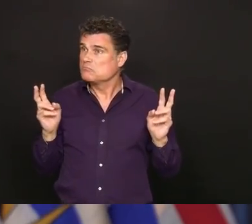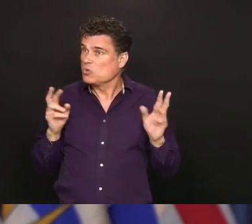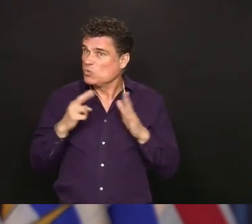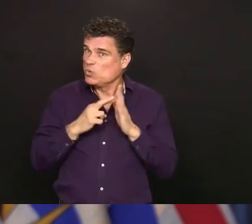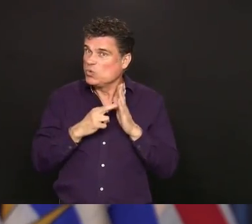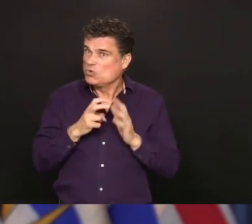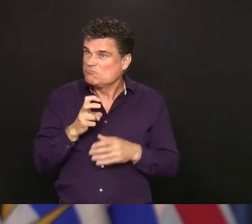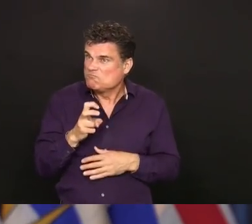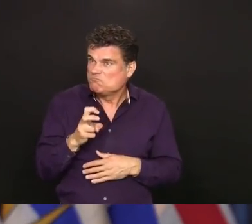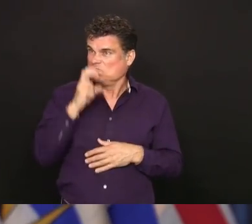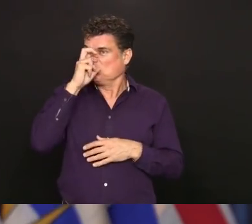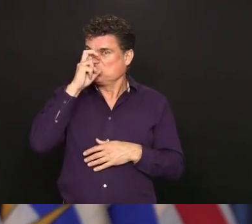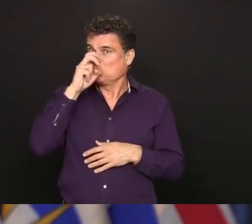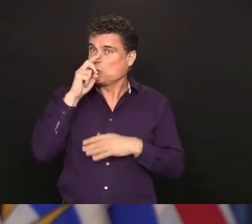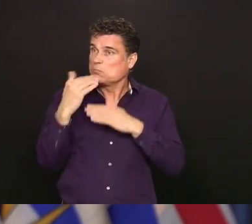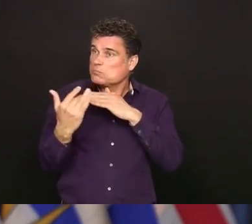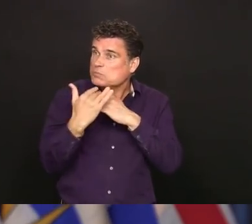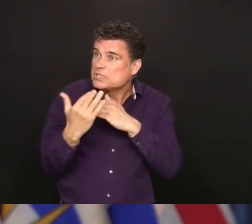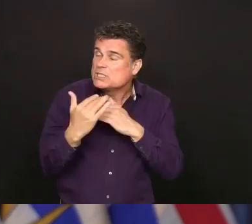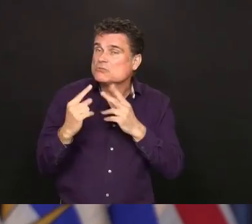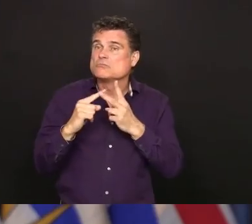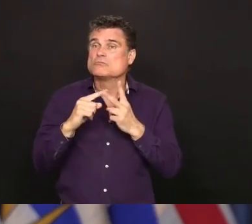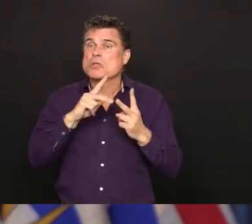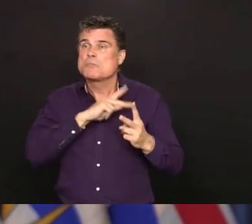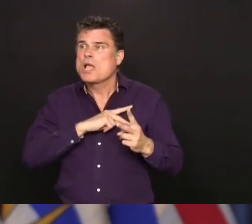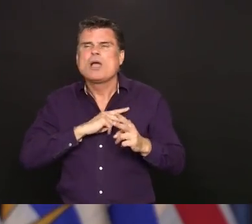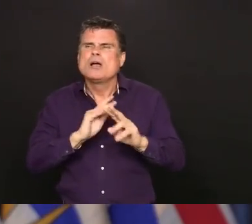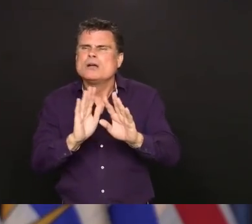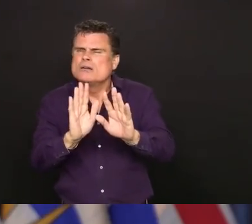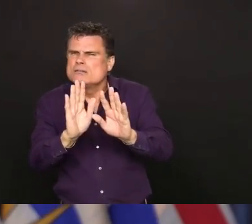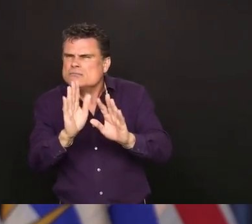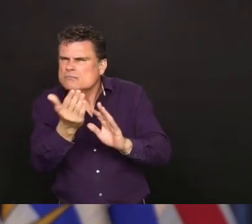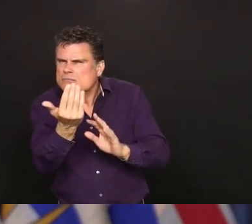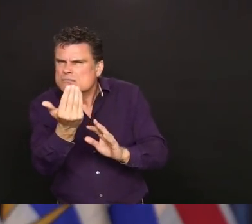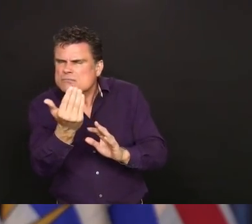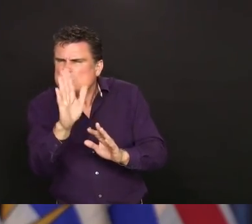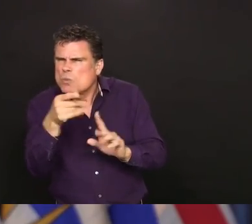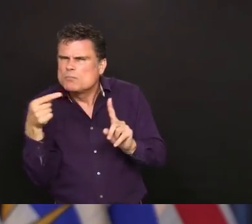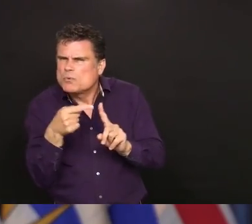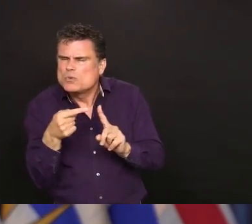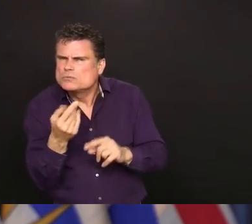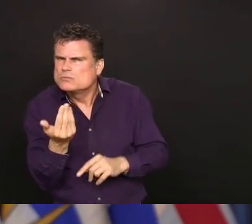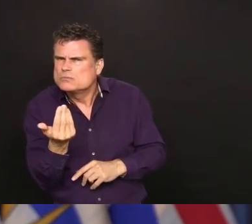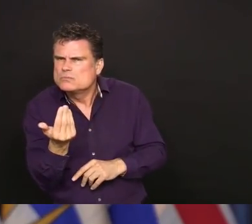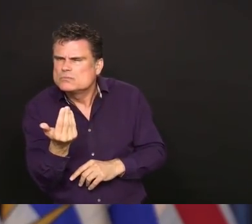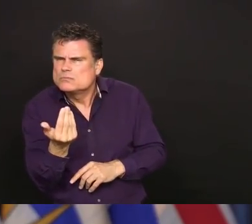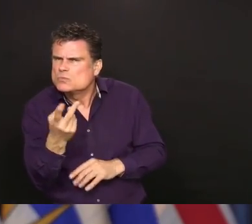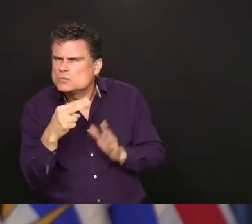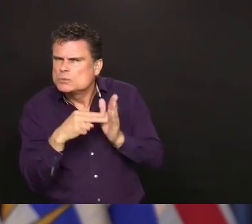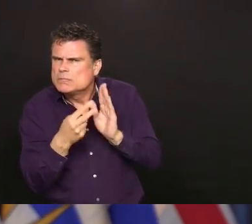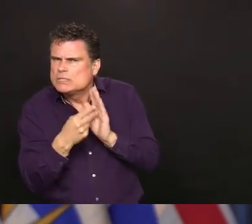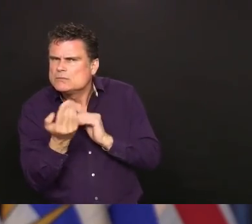from going there? REPORTER: Well, restricting access, if you could.